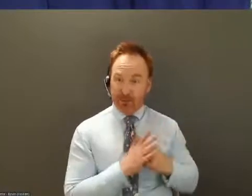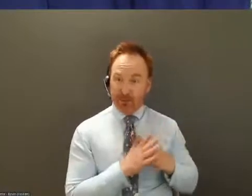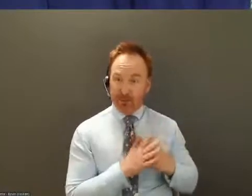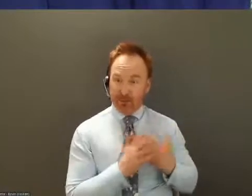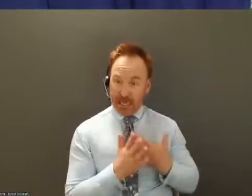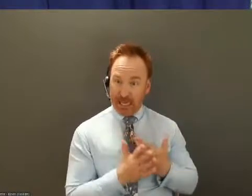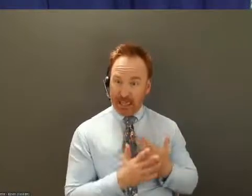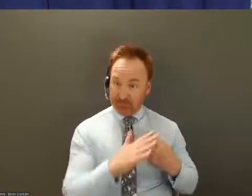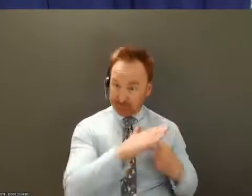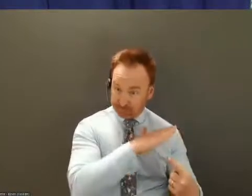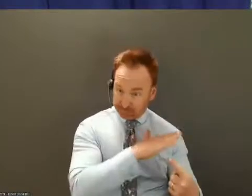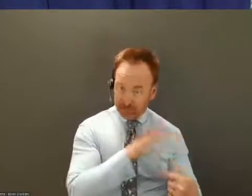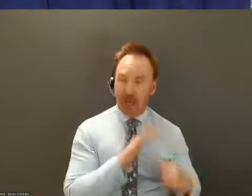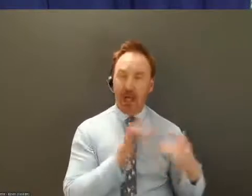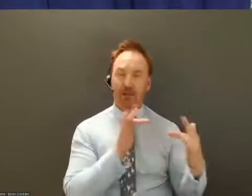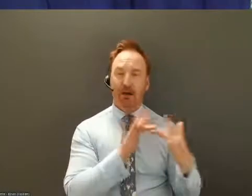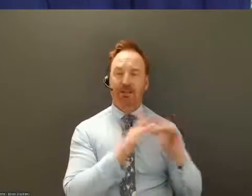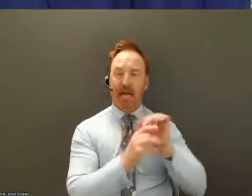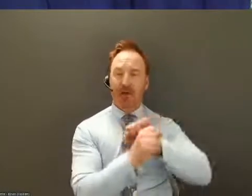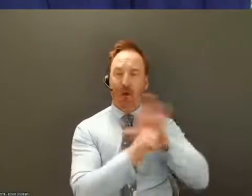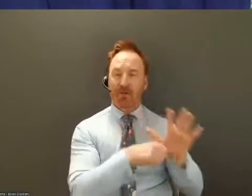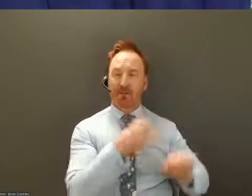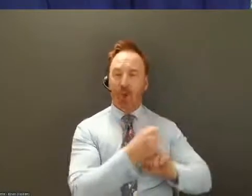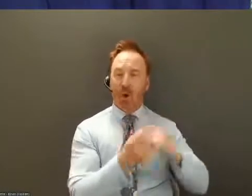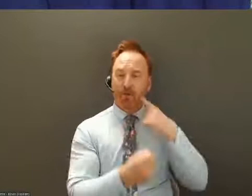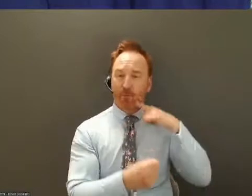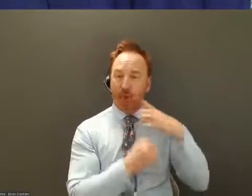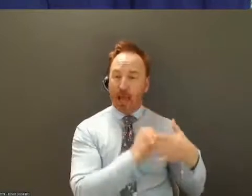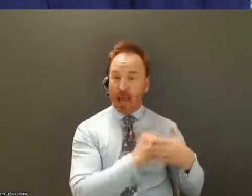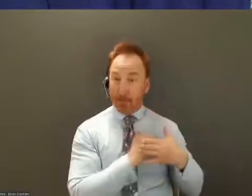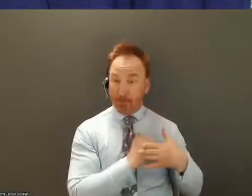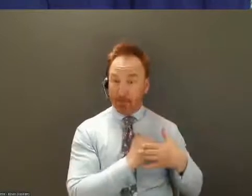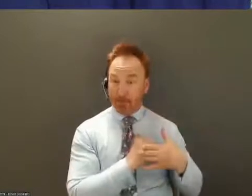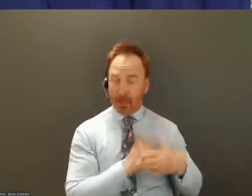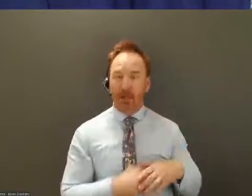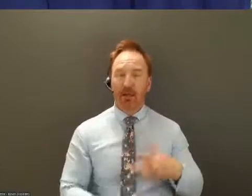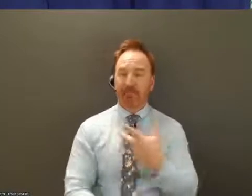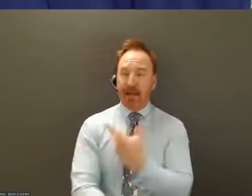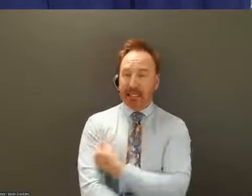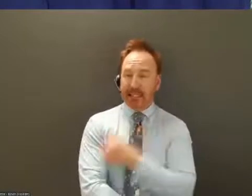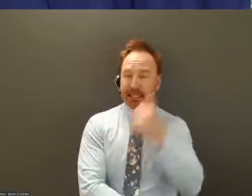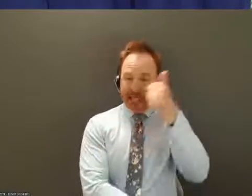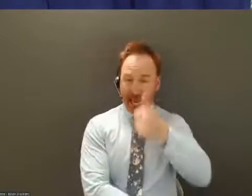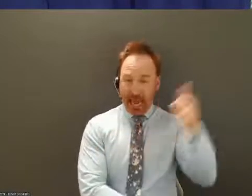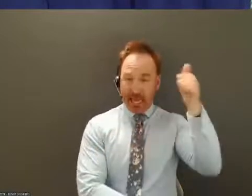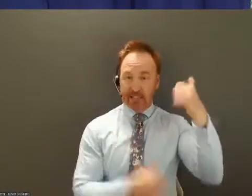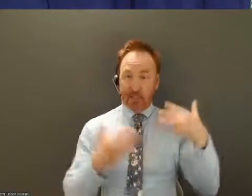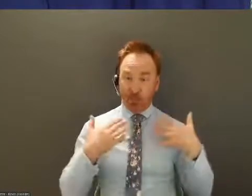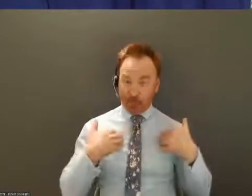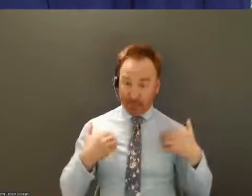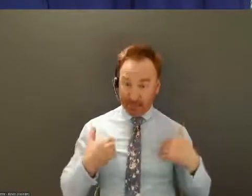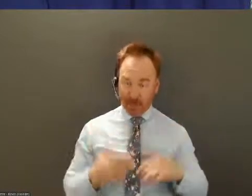through the use of the devices that can return test results in a matter of 15 minutes but